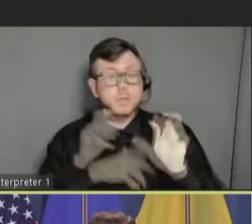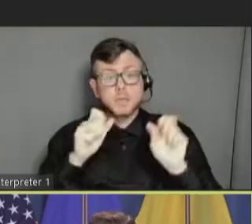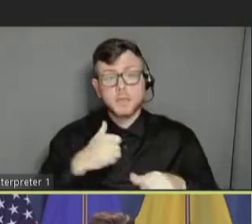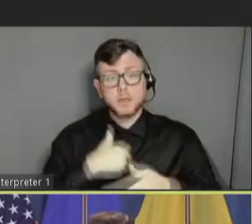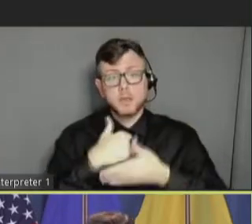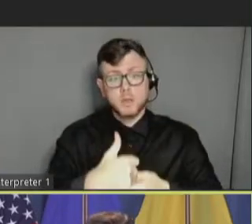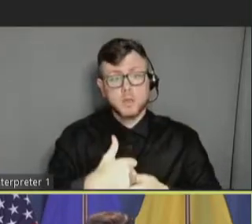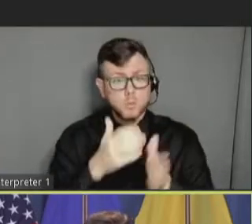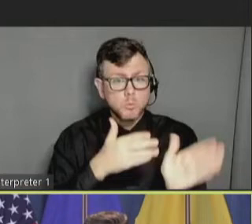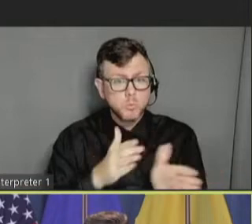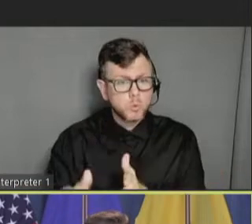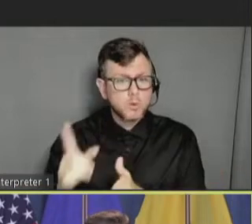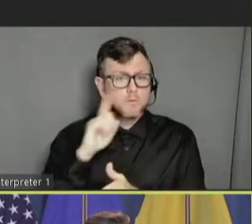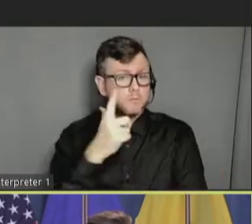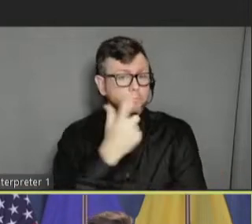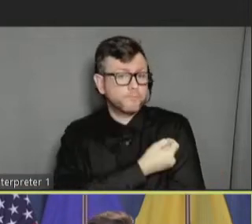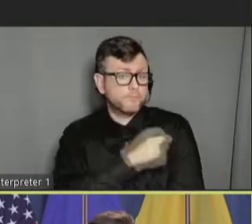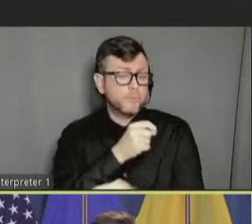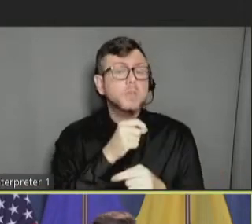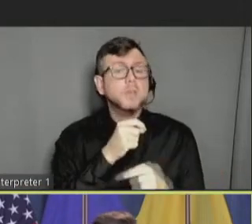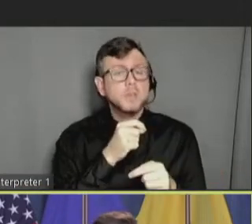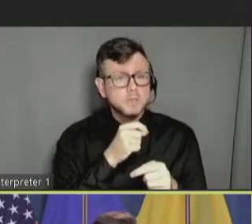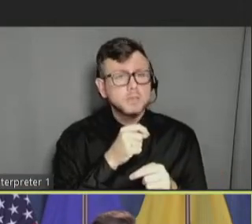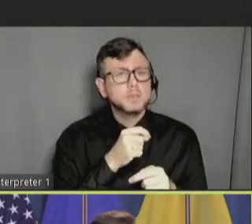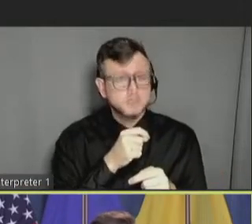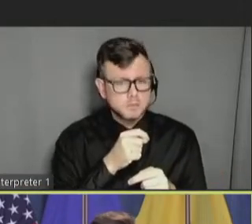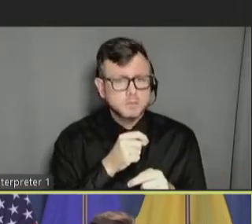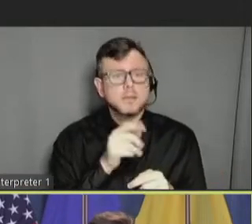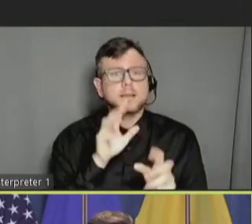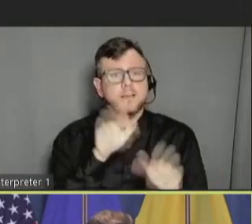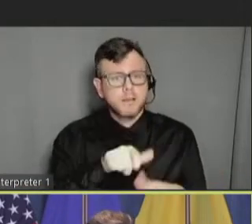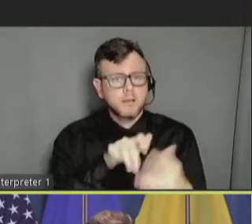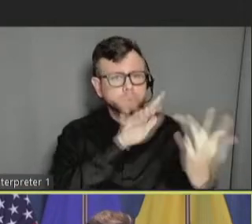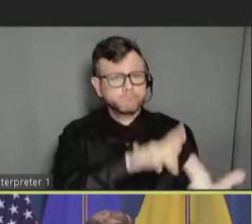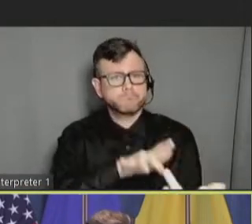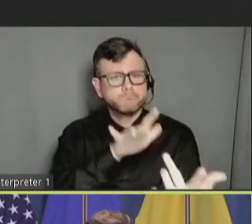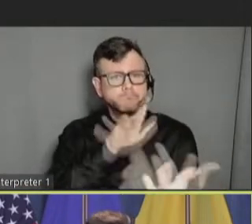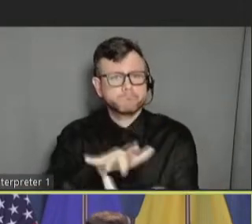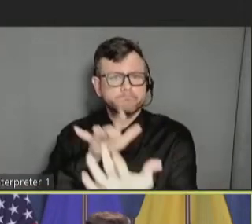vaccination coverage and make sure that they are reaching all of their residents.